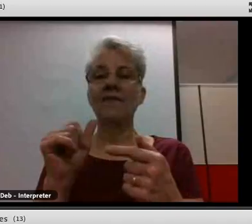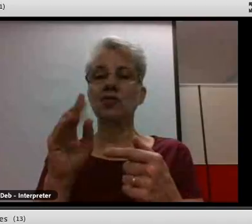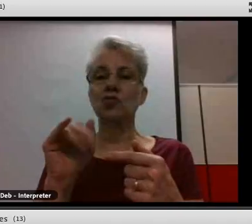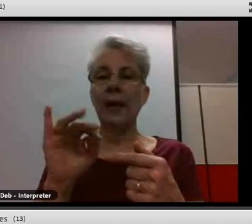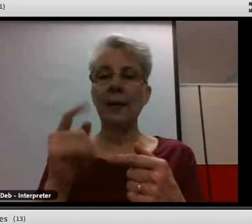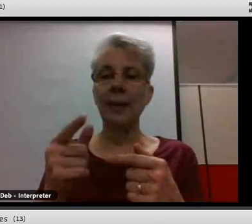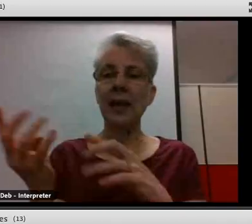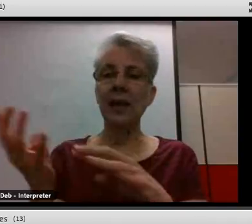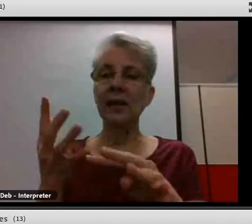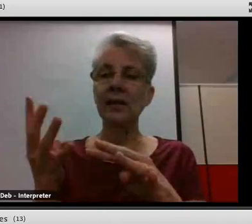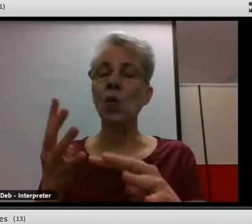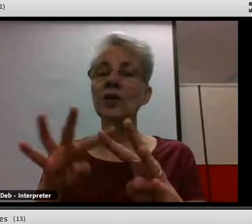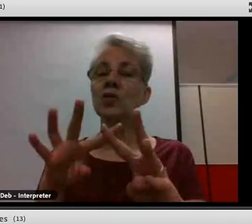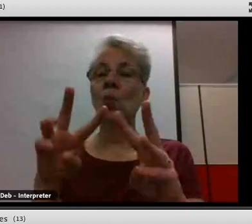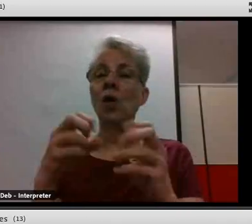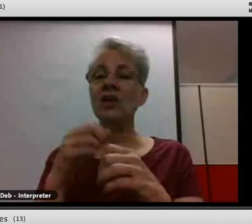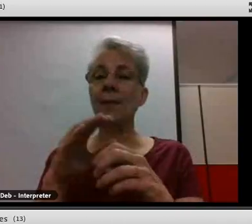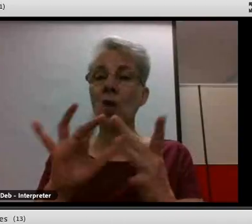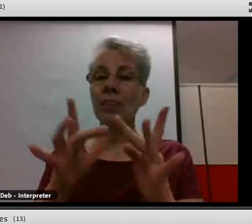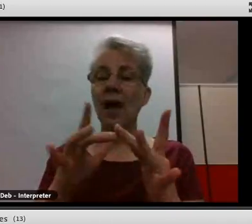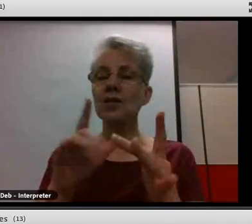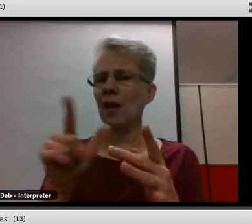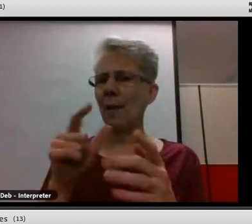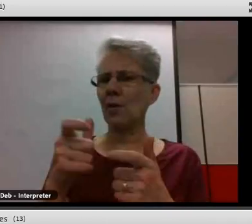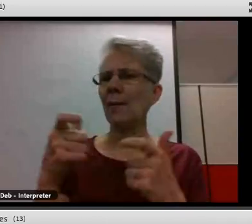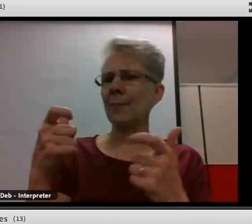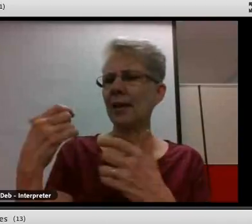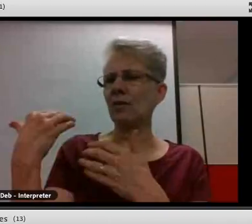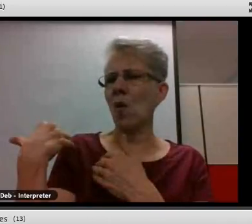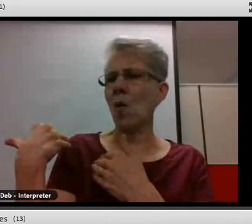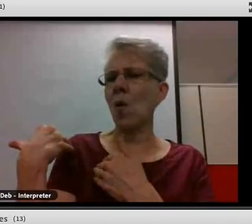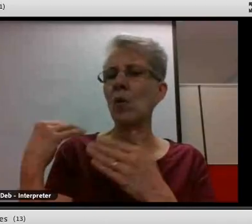So that's -- I mean that's -- It sounds really simple, right?